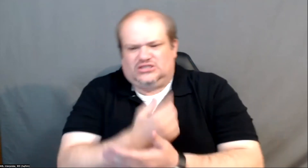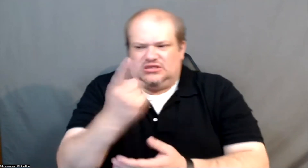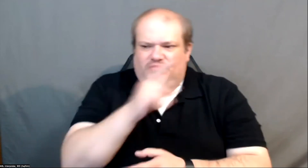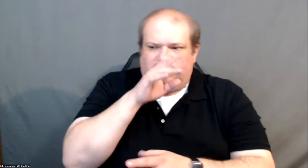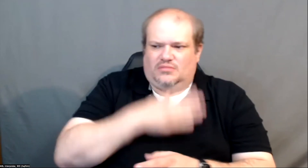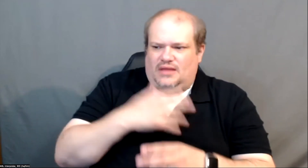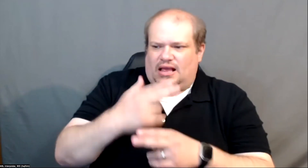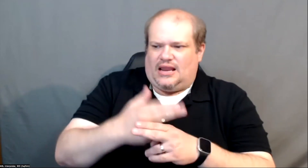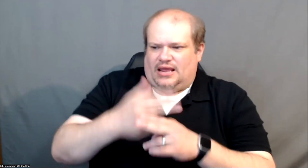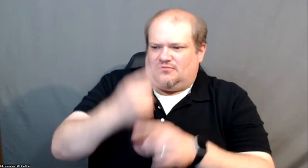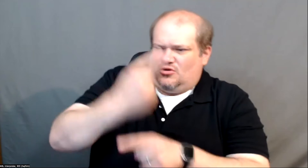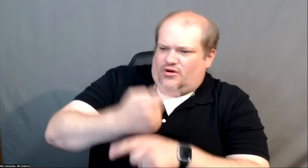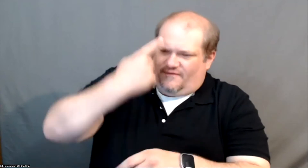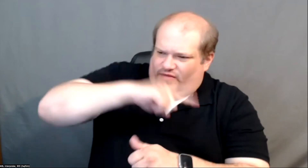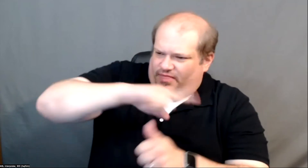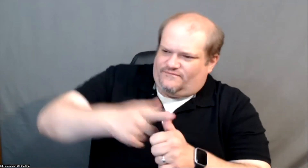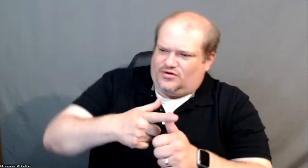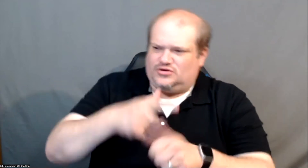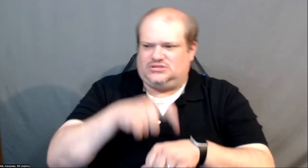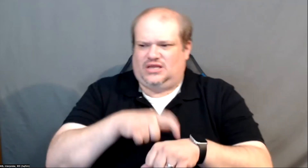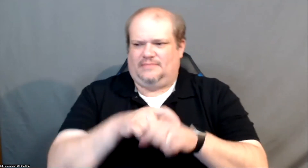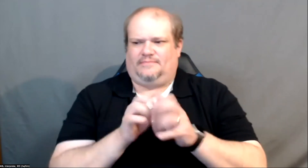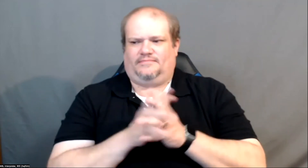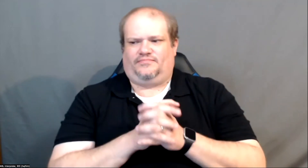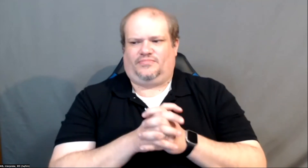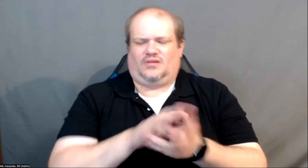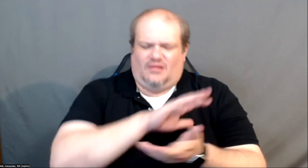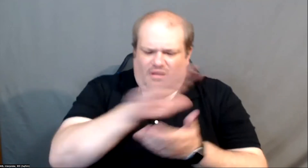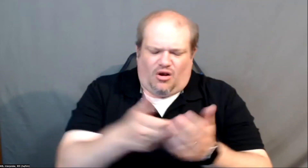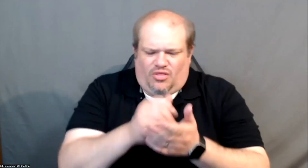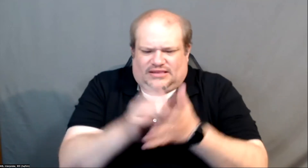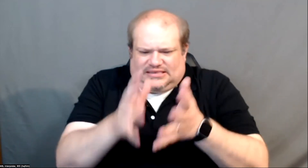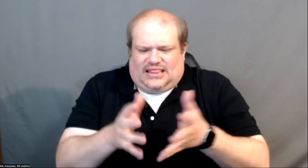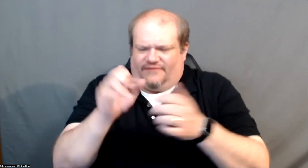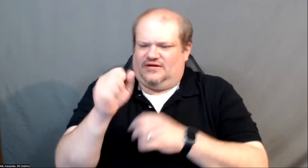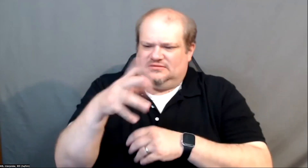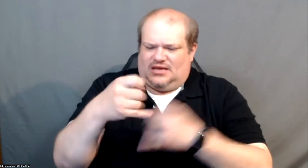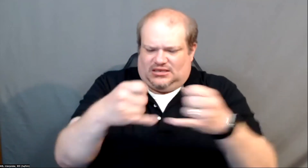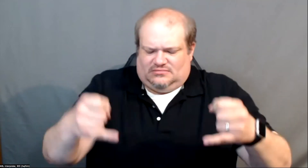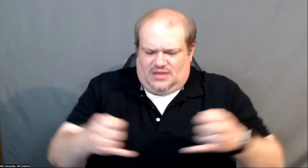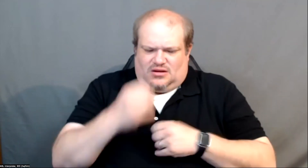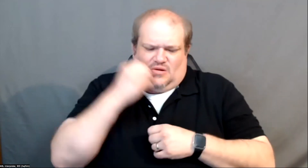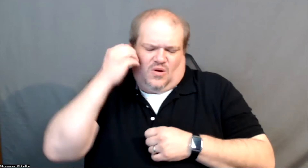correctly for the first time. All that is left in the space bounded by home and history is longing.